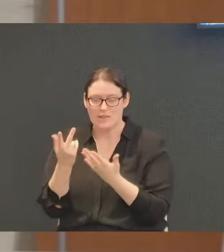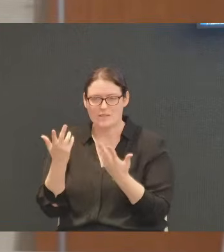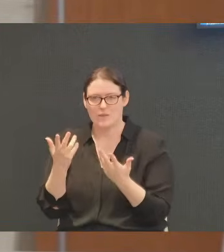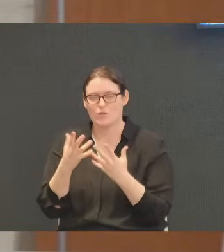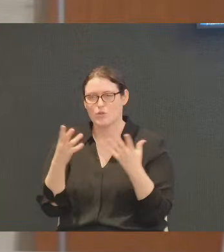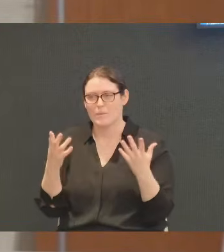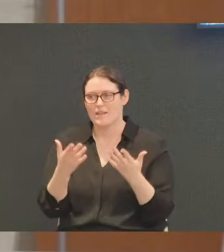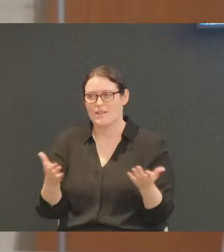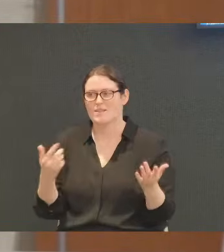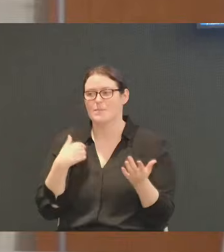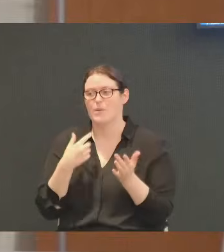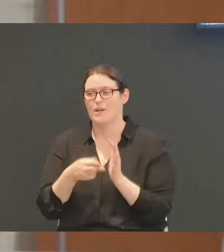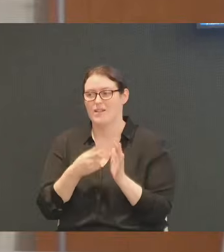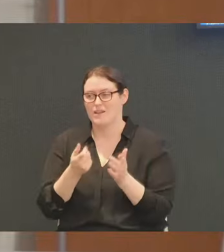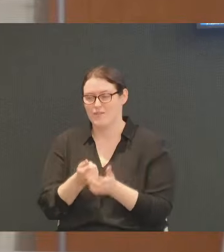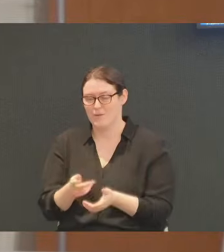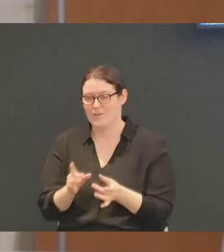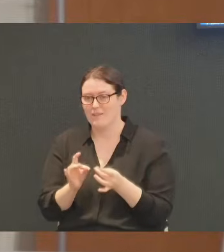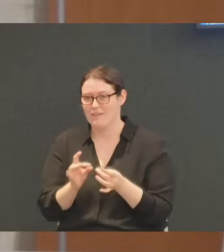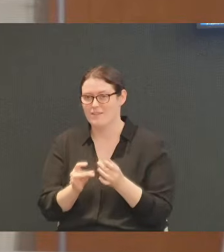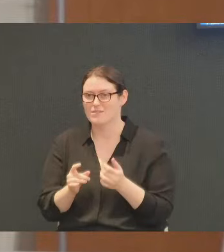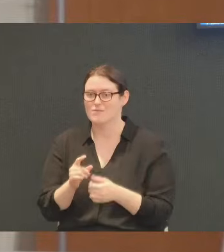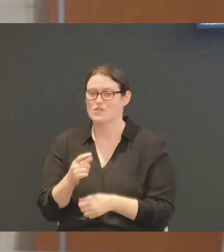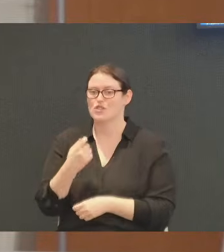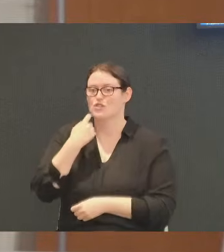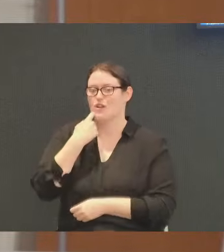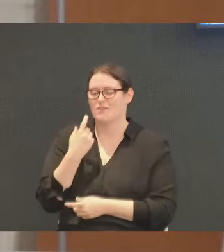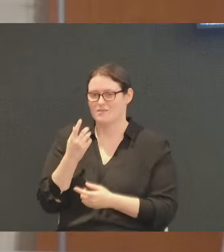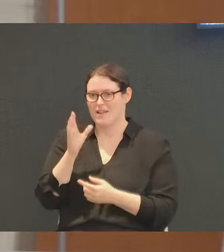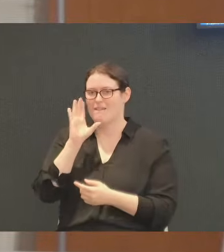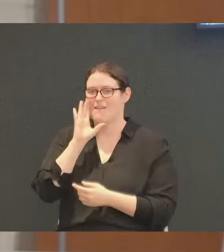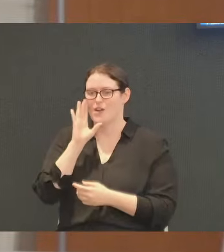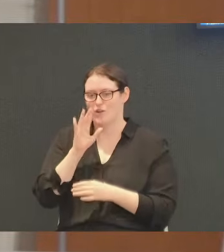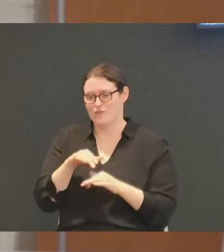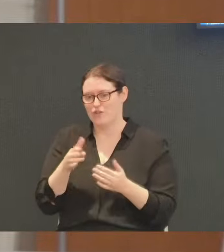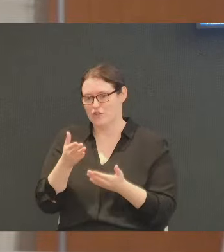just a couple of things. One, because we just had the hearing related to children's services. Um,